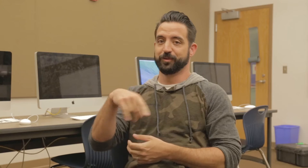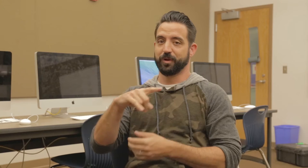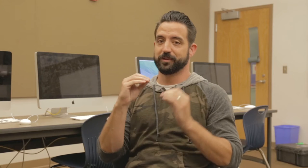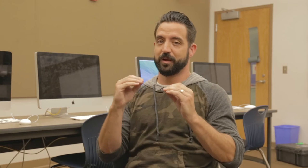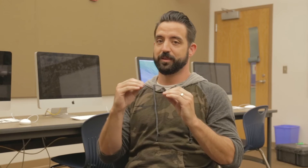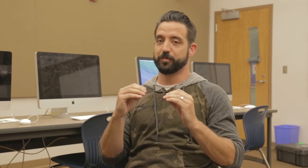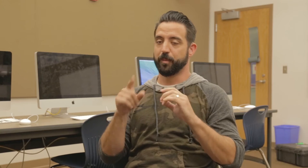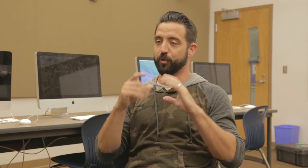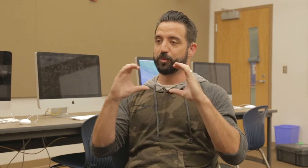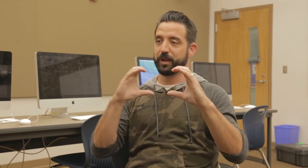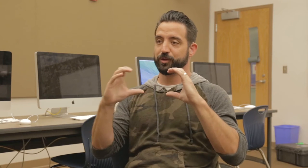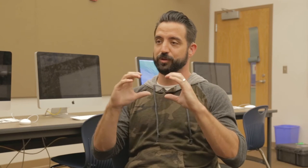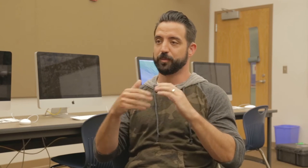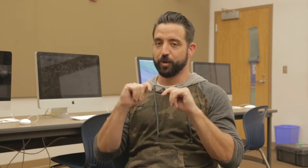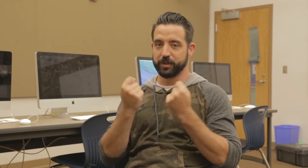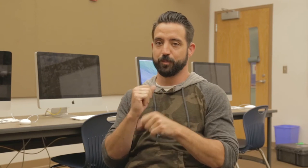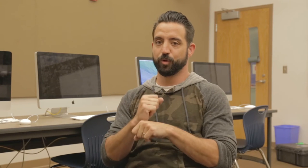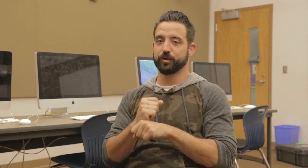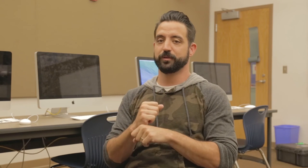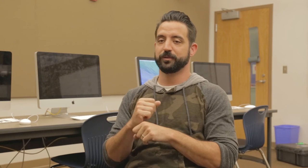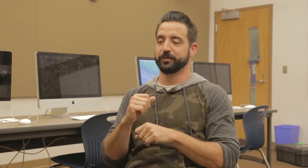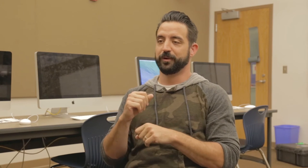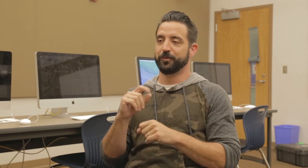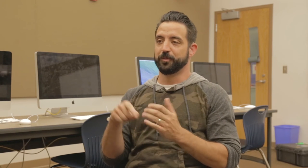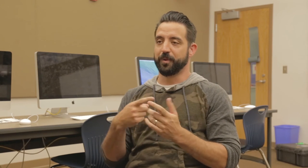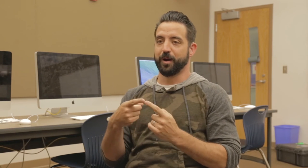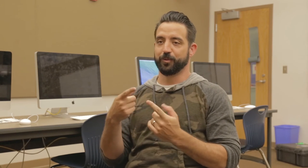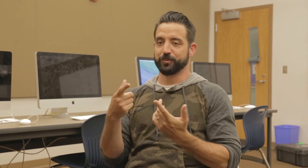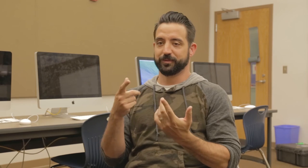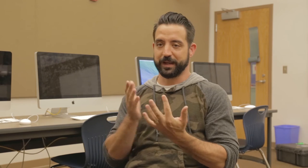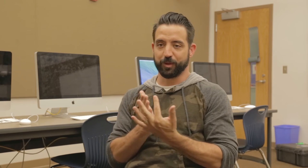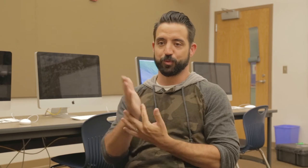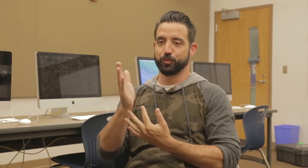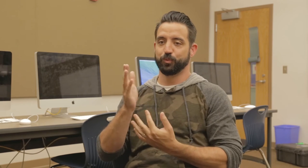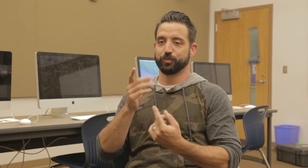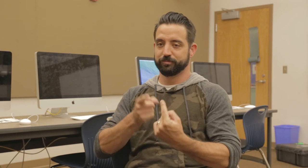We taught them about communication, about teamwork, getting through struggles,